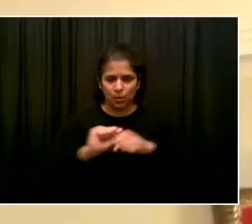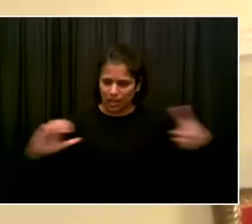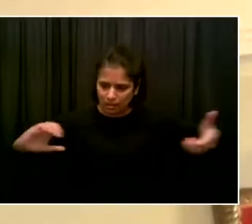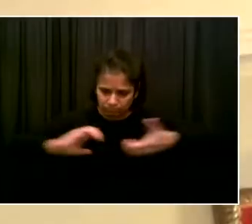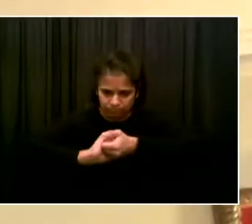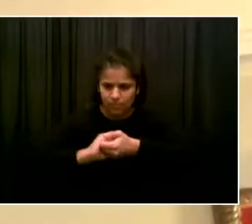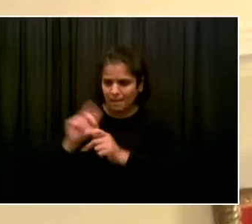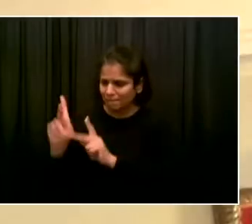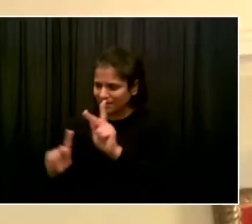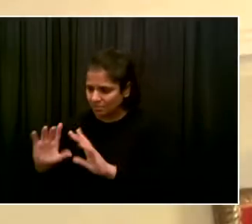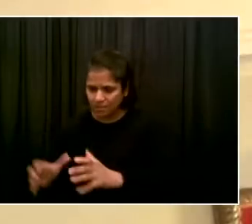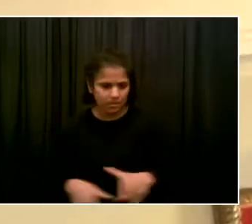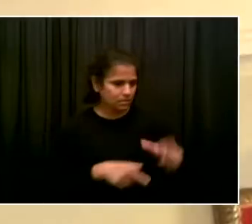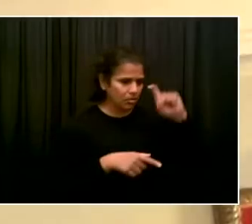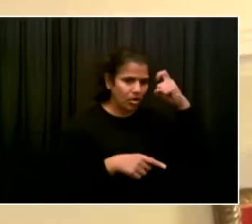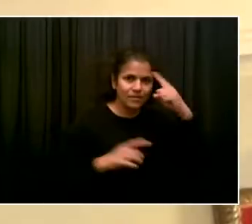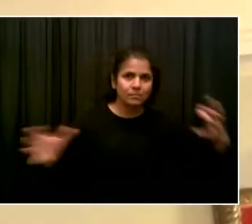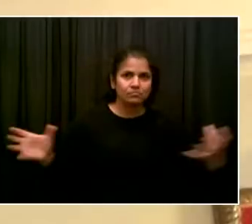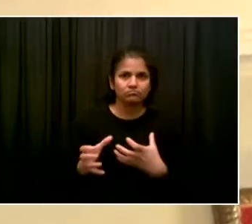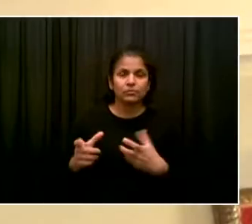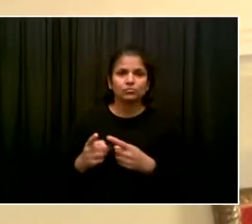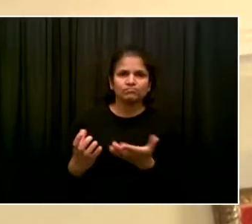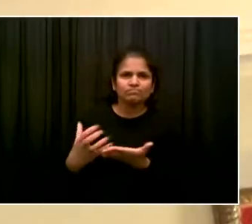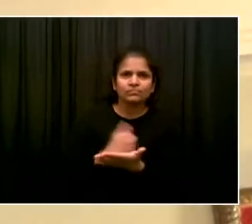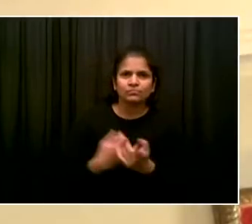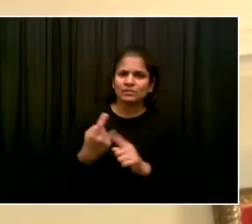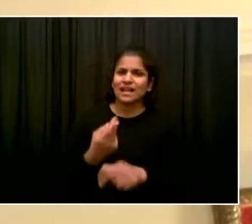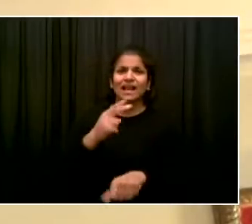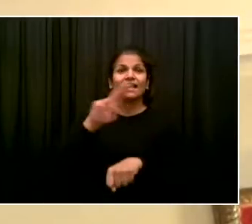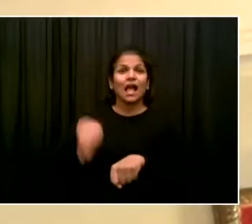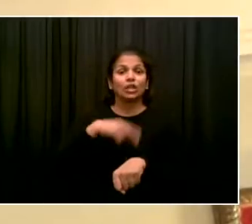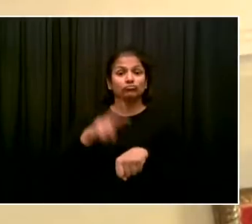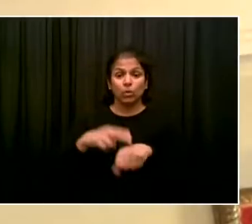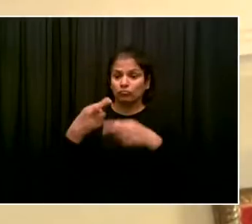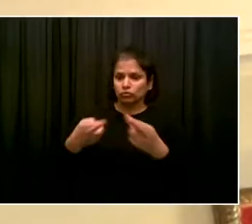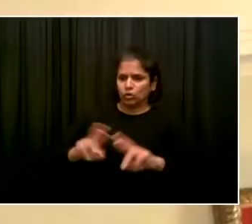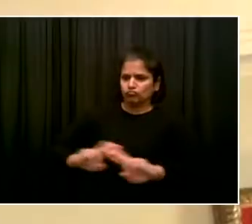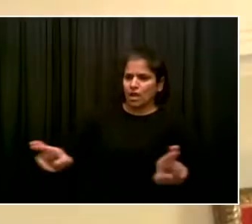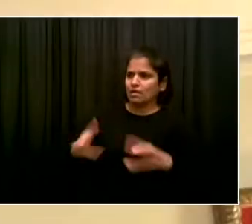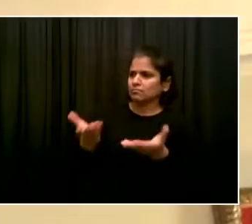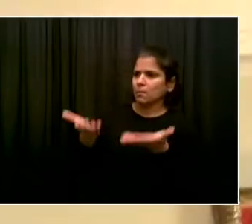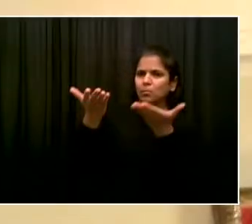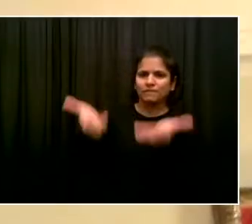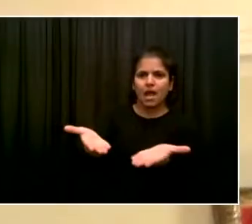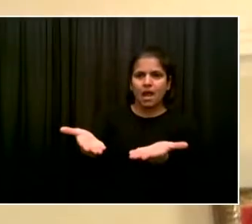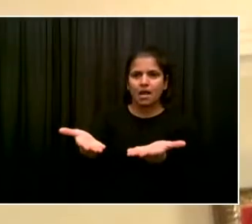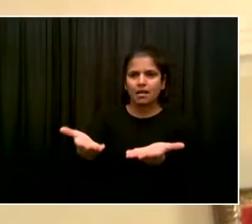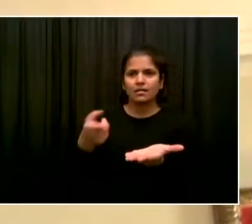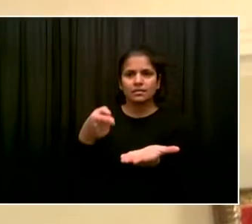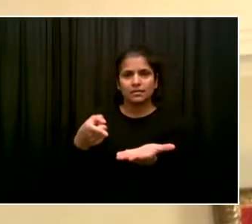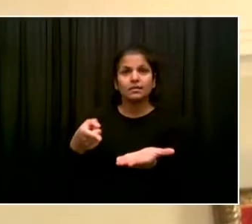AND CYCLE FRIENDLY TAKE ON AL LNATURAL RESOURCES TO MOVE GOODS AND PEOPLE AGAIN